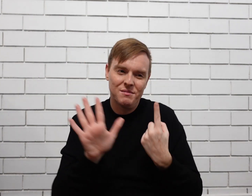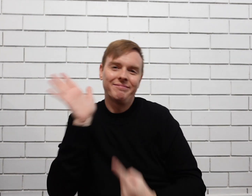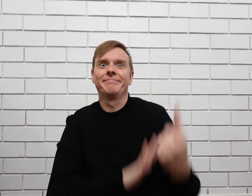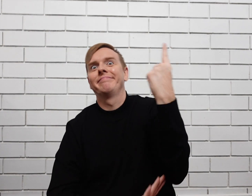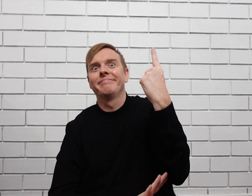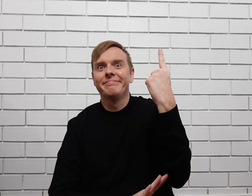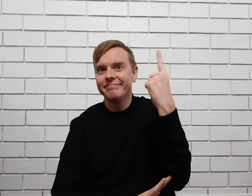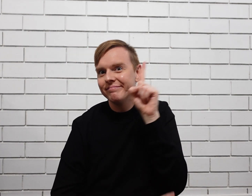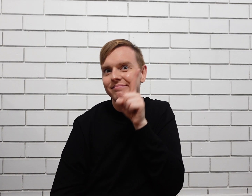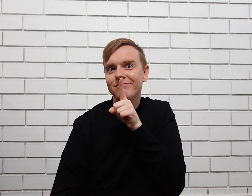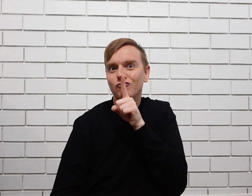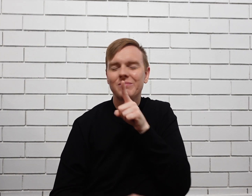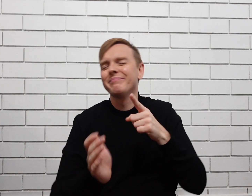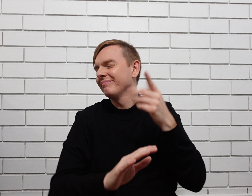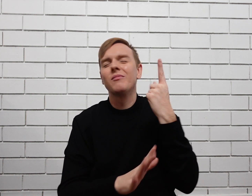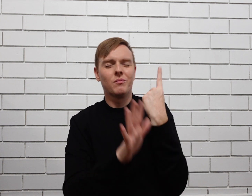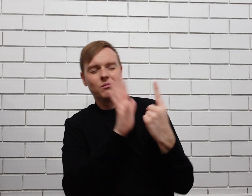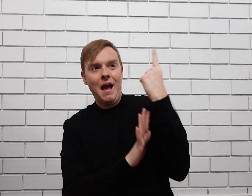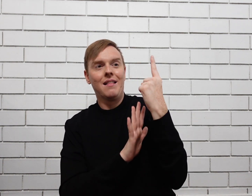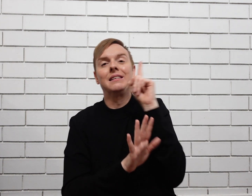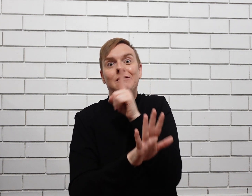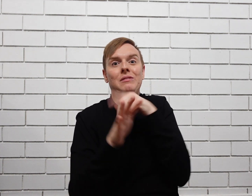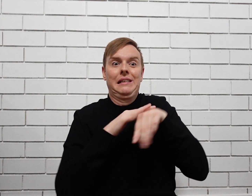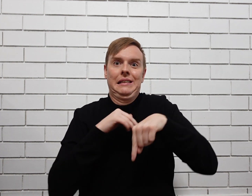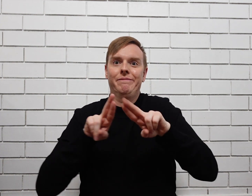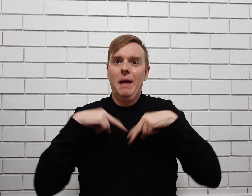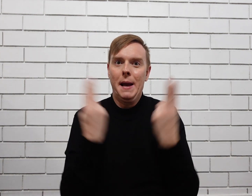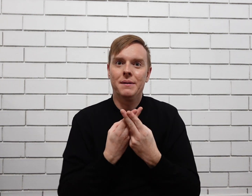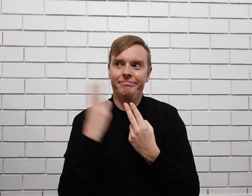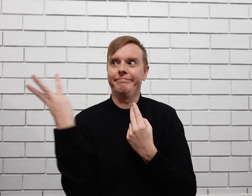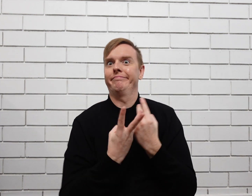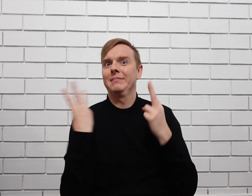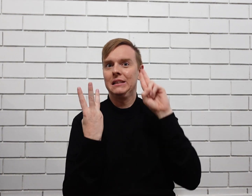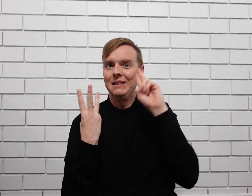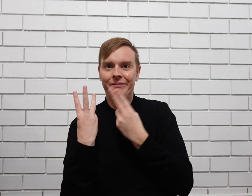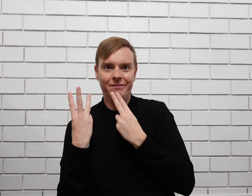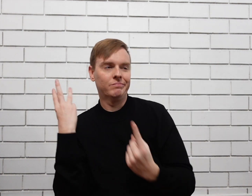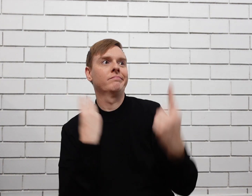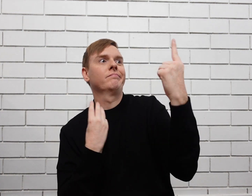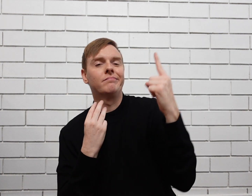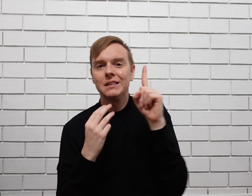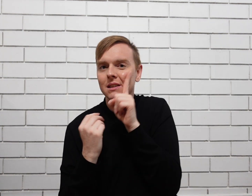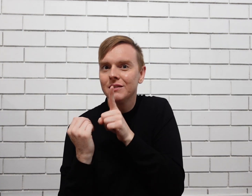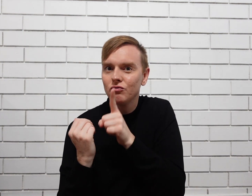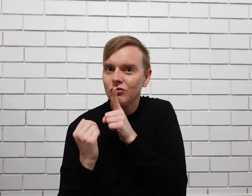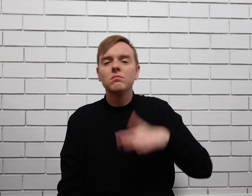He is only the hearing in the Deaf family,. Three of us are Deaf and he is only the hearing one.